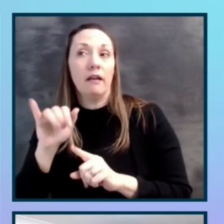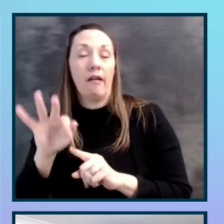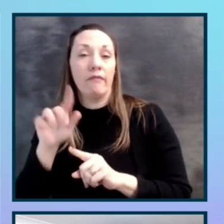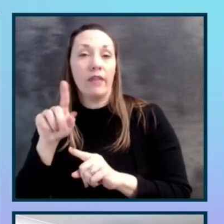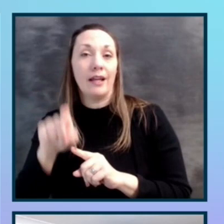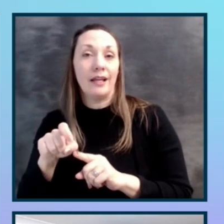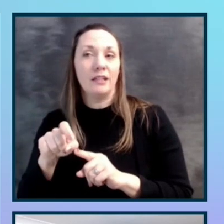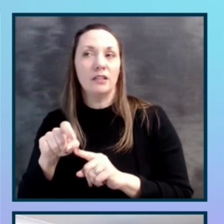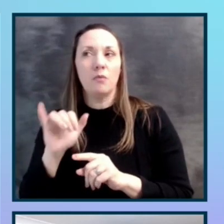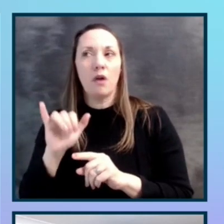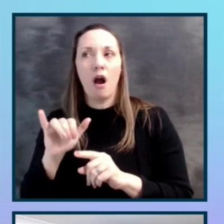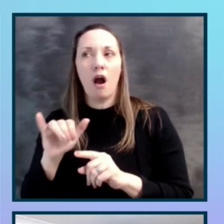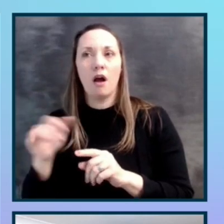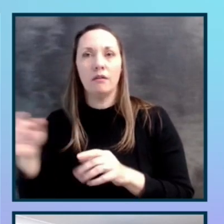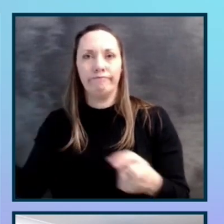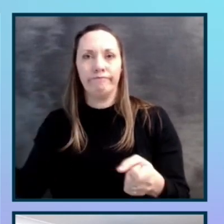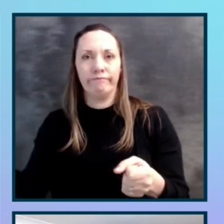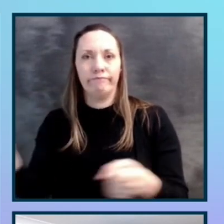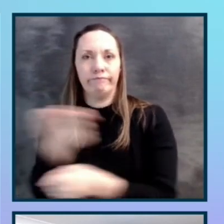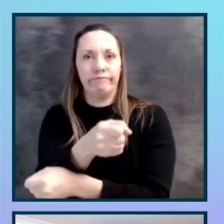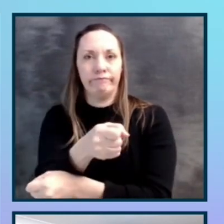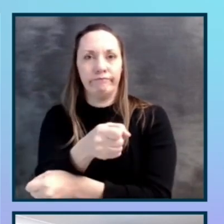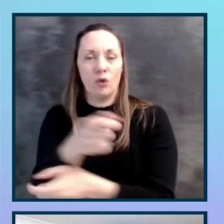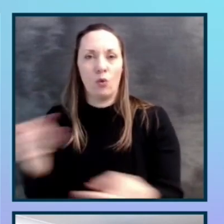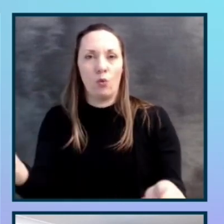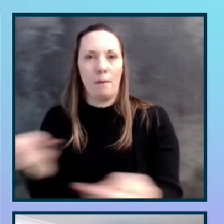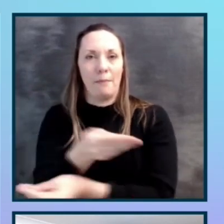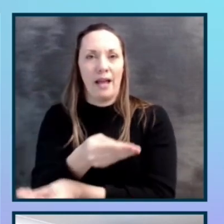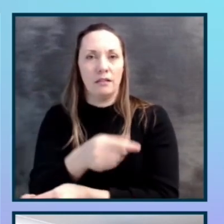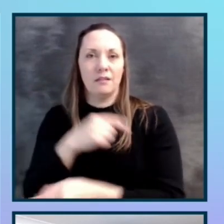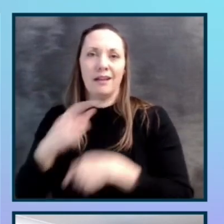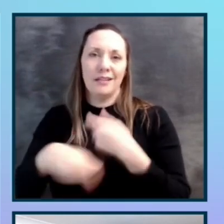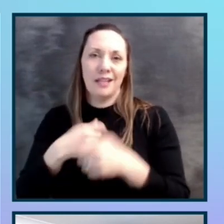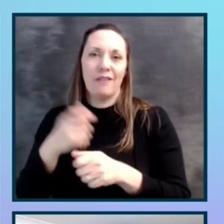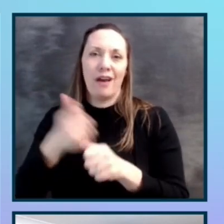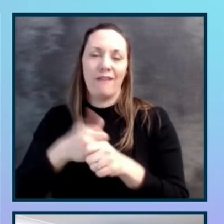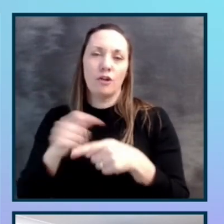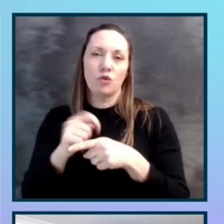in for instead of having to train everybody each time I start a session and that taking up, you know,